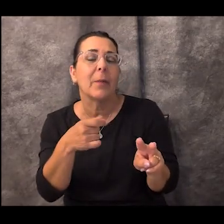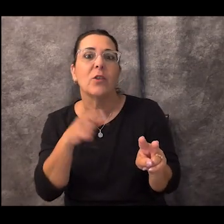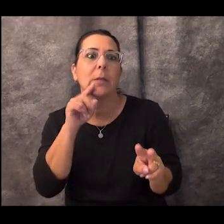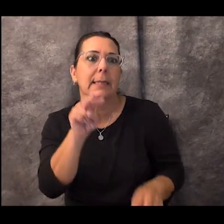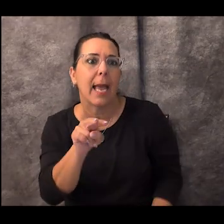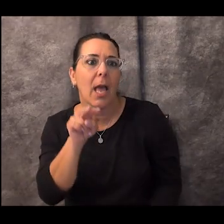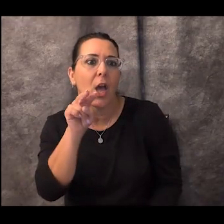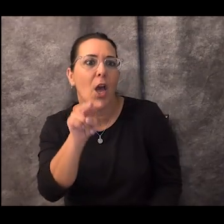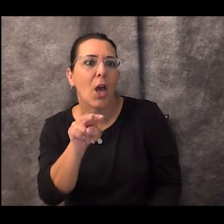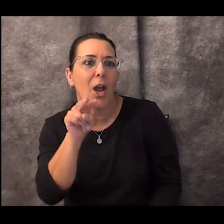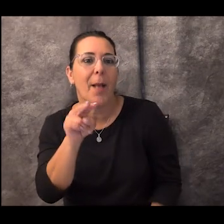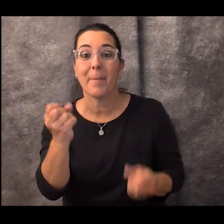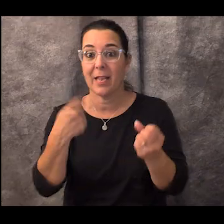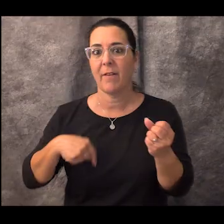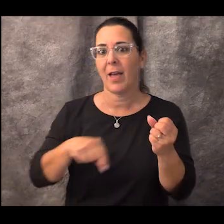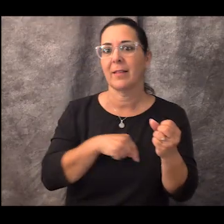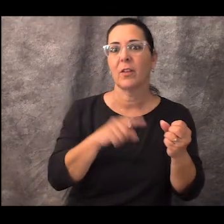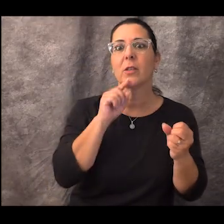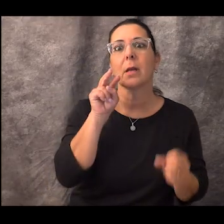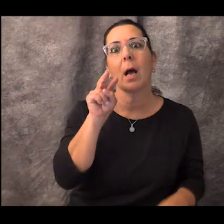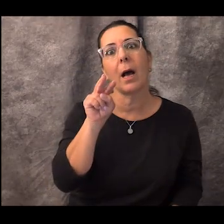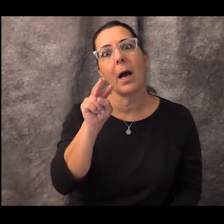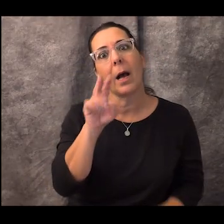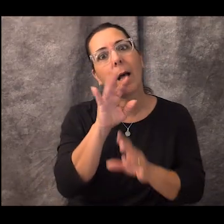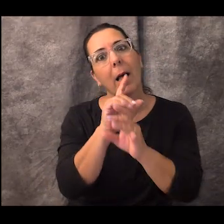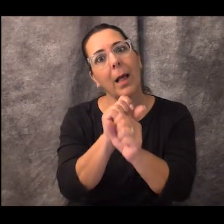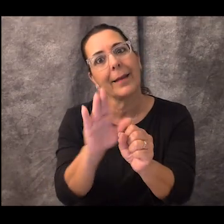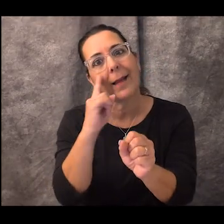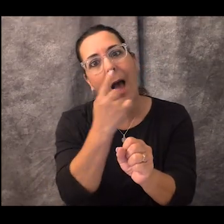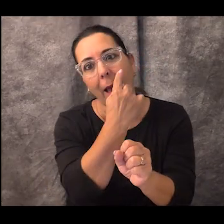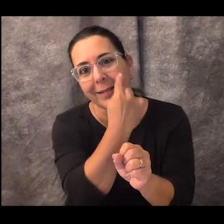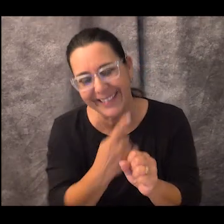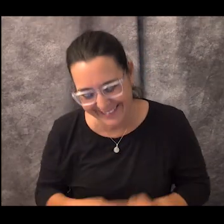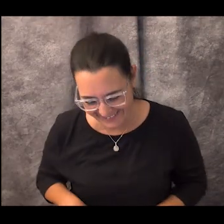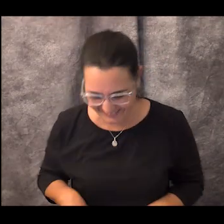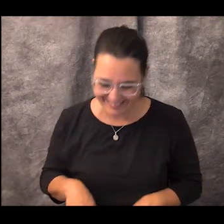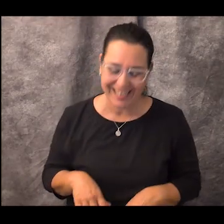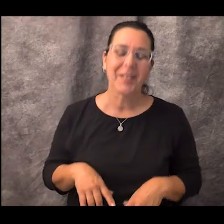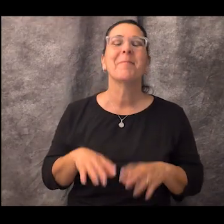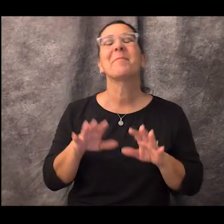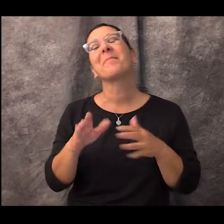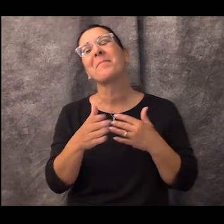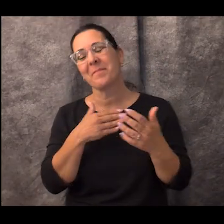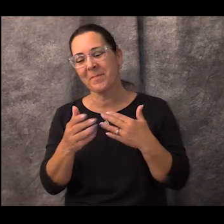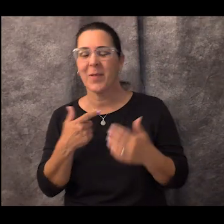She, like many of us, gets lost in Benito's eyes. [Eric and Michelle laugh] But we love it. We it was fun.